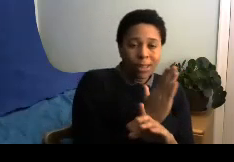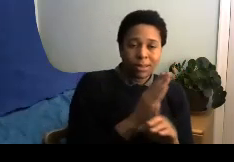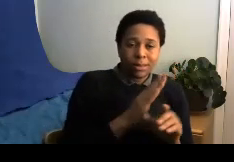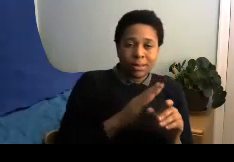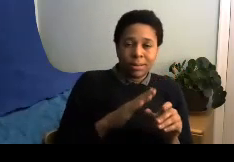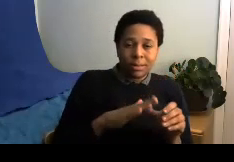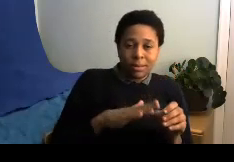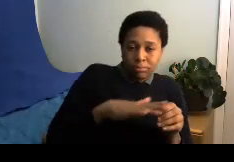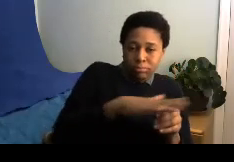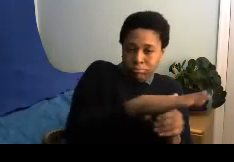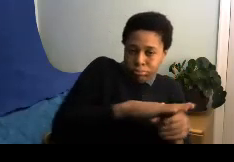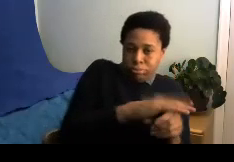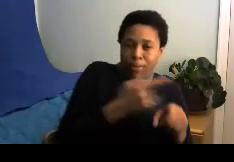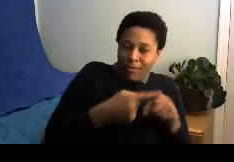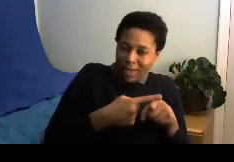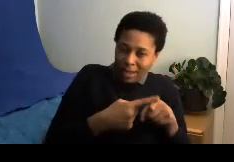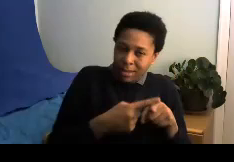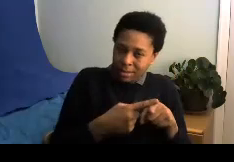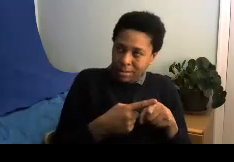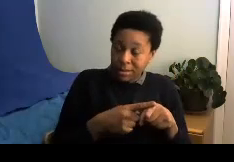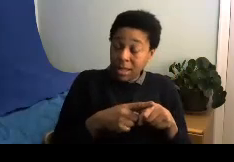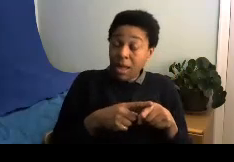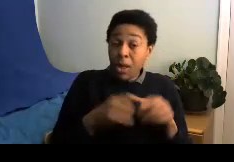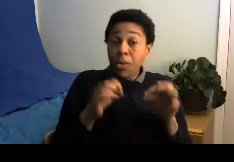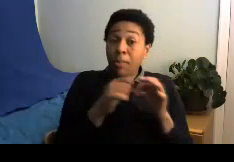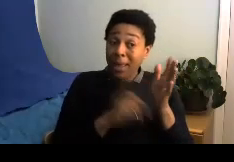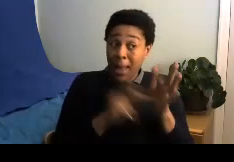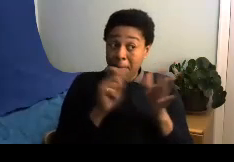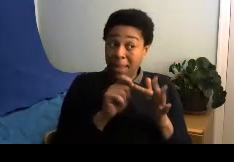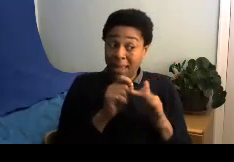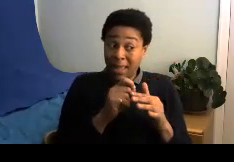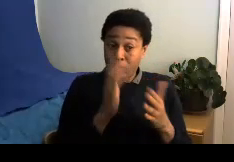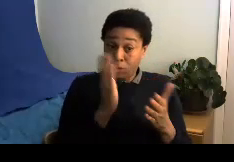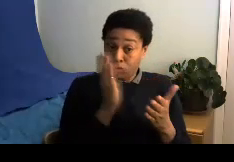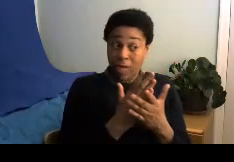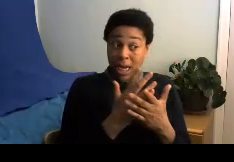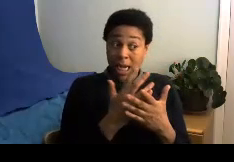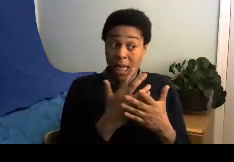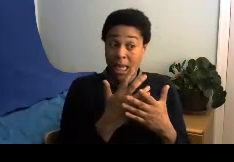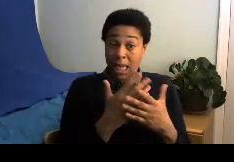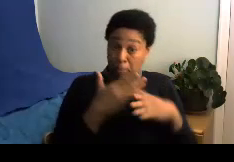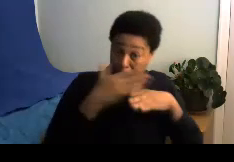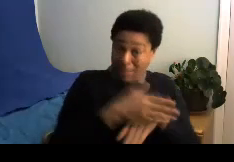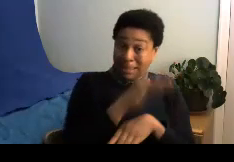the British National Party were, you know, it was a stronghold for them, my borough. When I was growing up, you know, I grew up